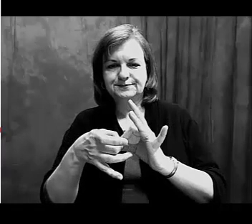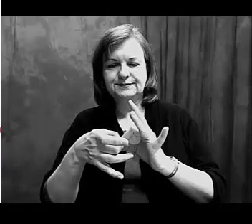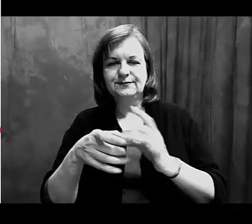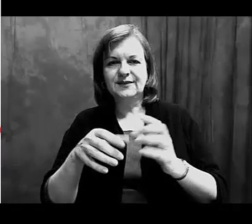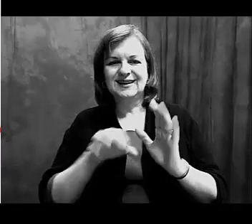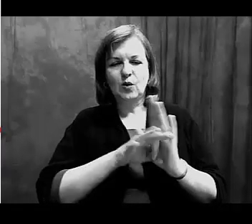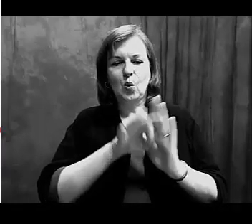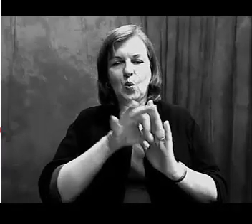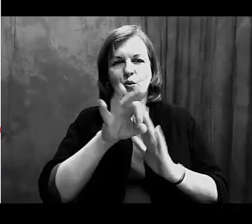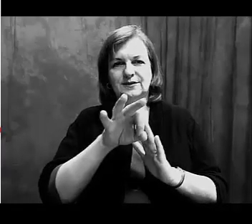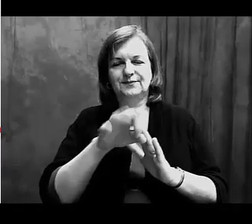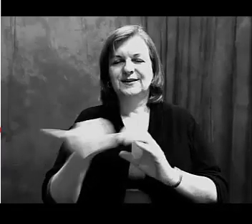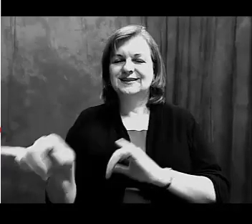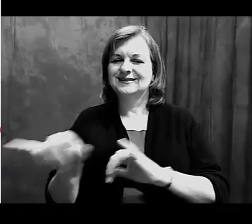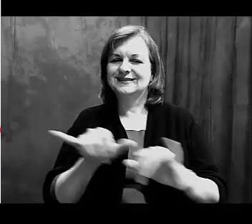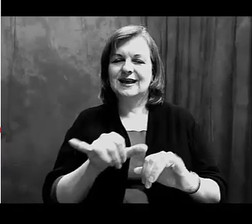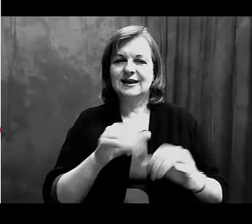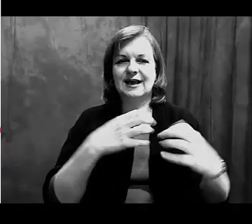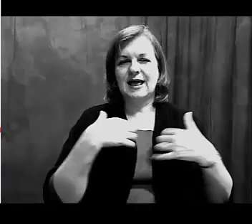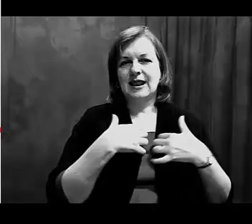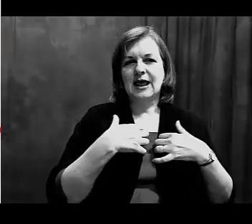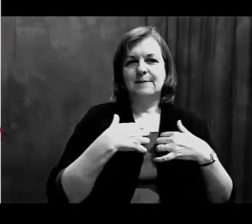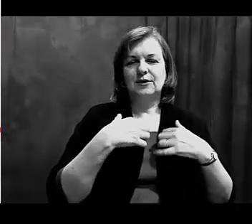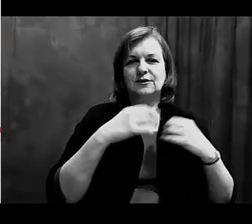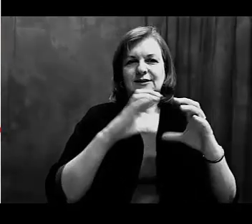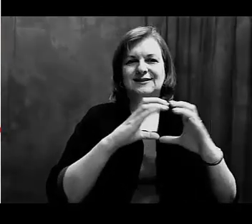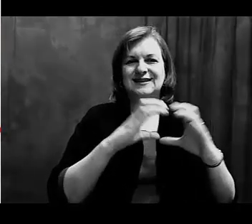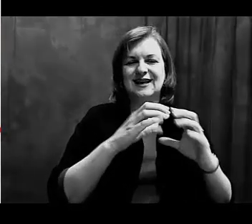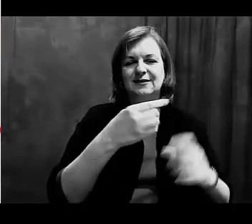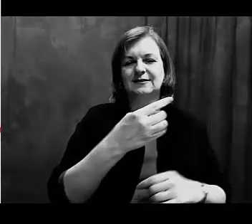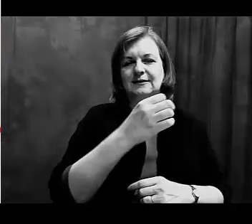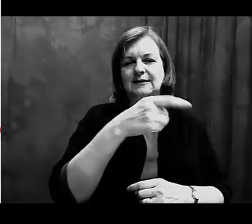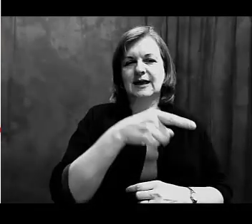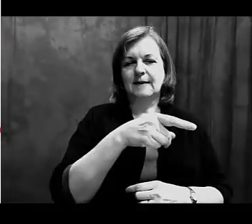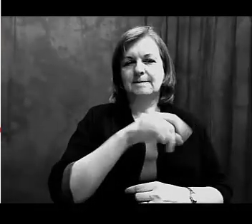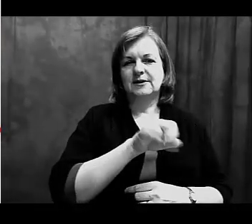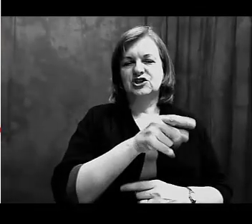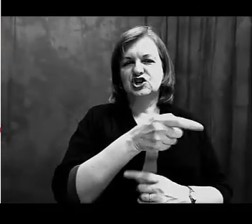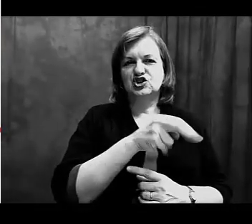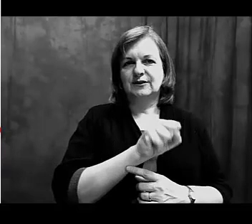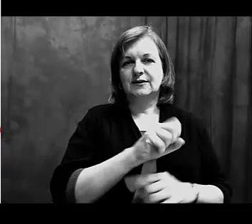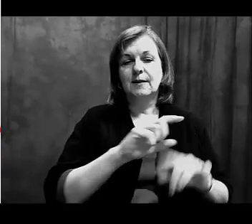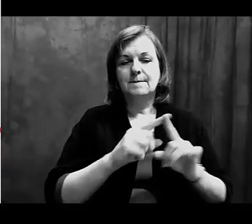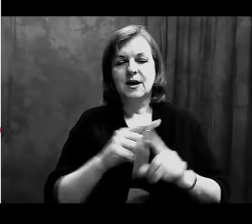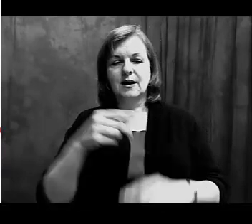going to allow materials to move between cells much like the gap junctions do in animals